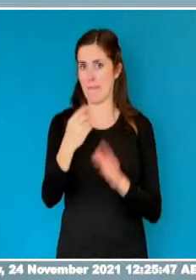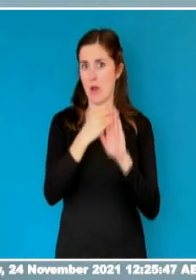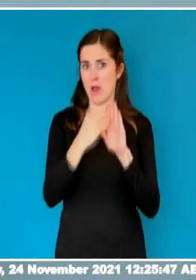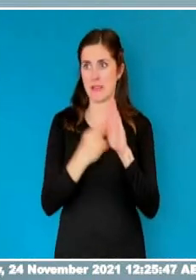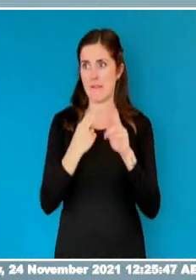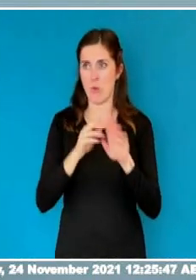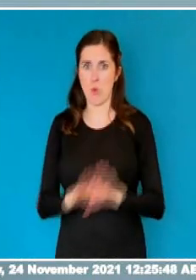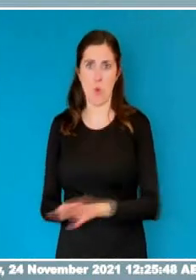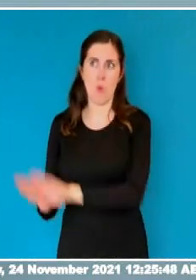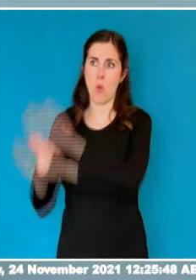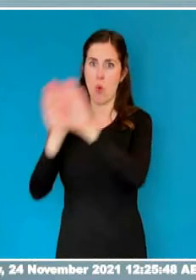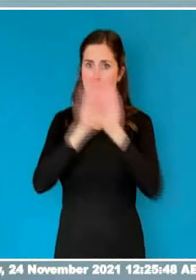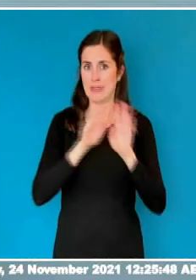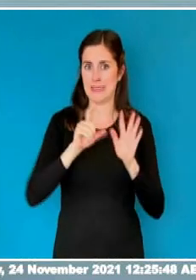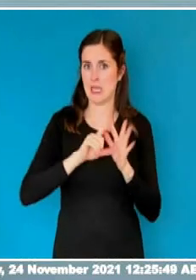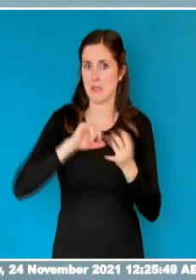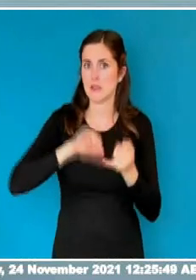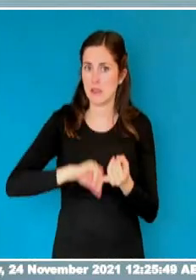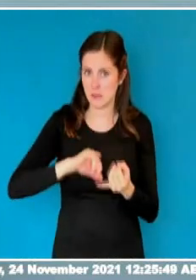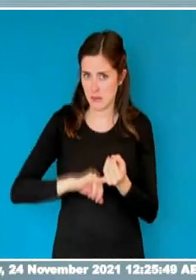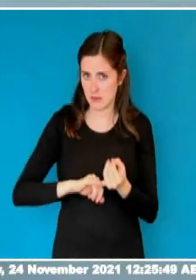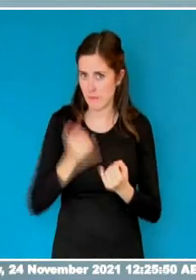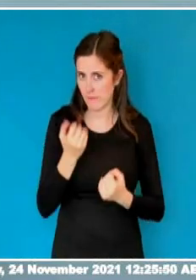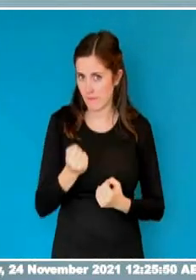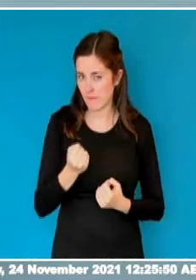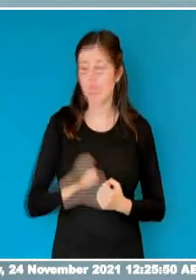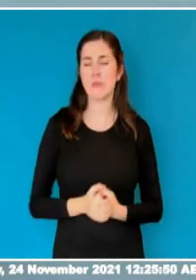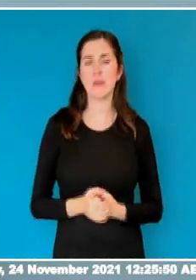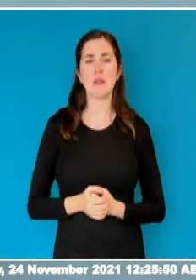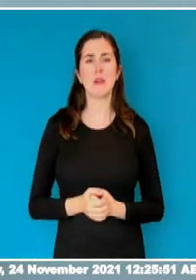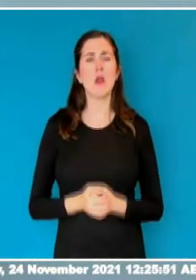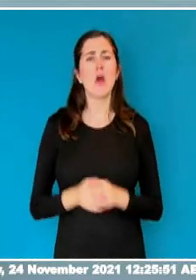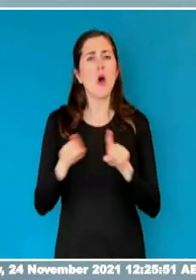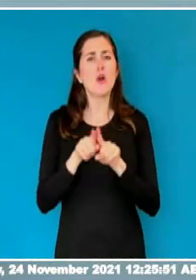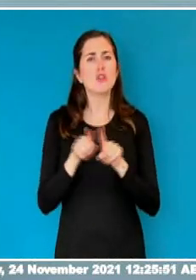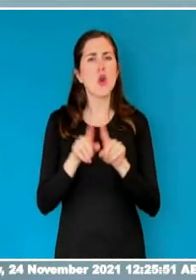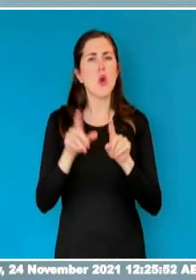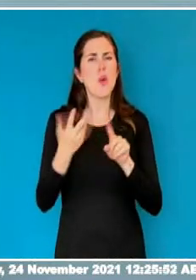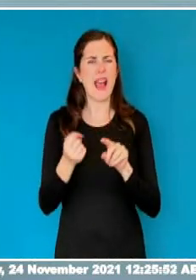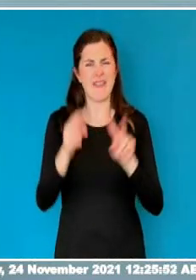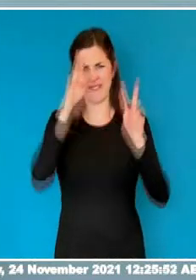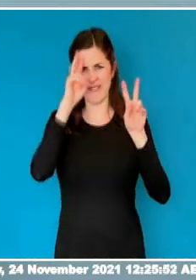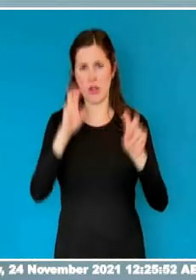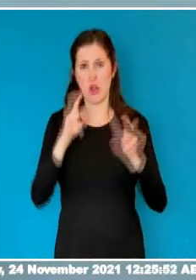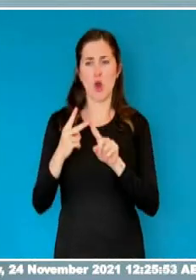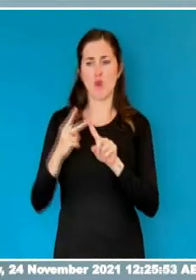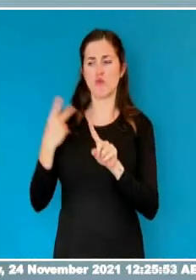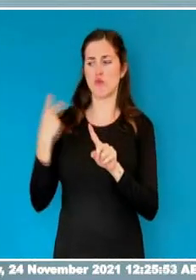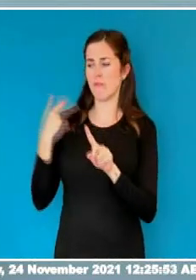requirements. We have a formal, what's called review of action or complaints policy,